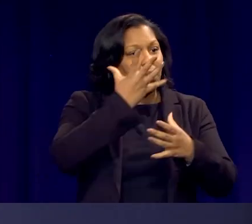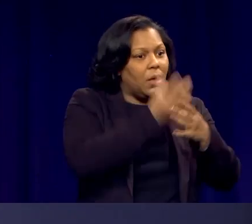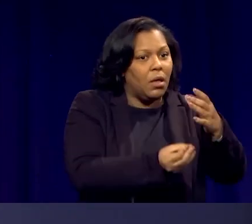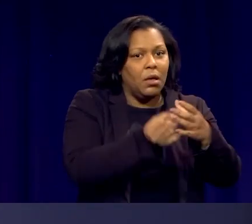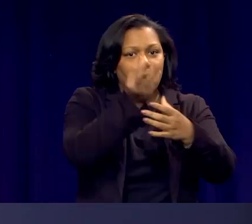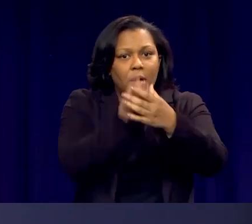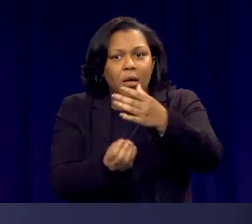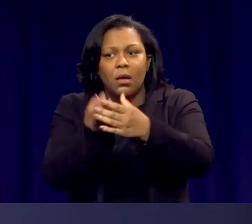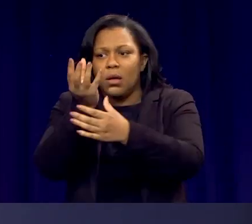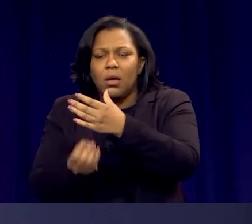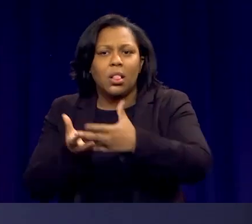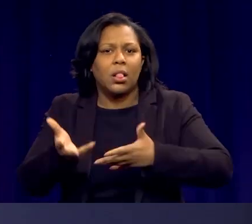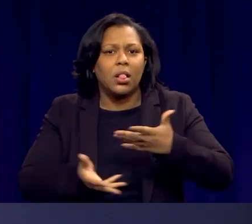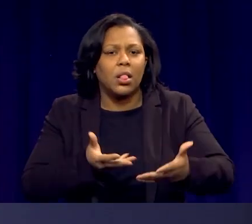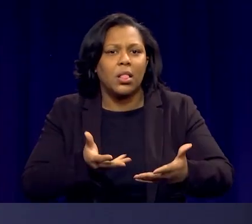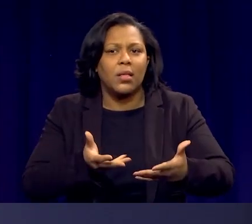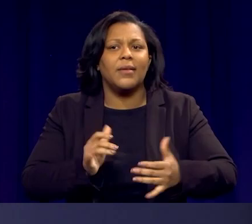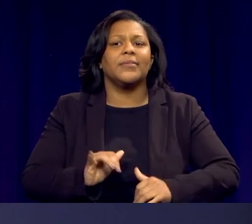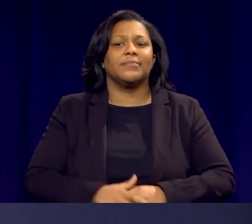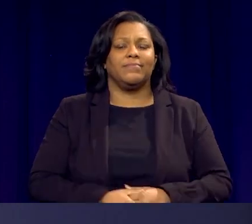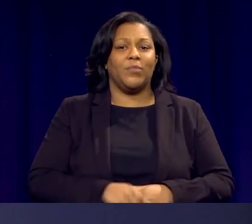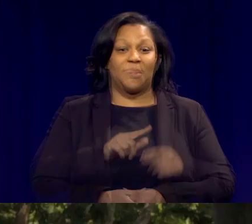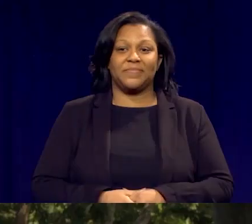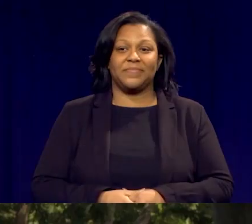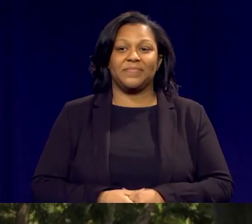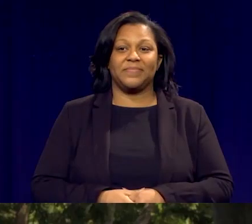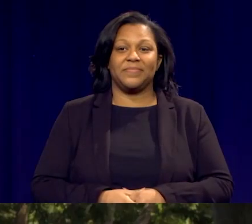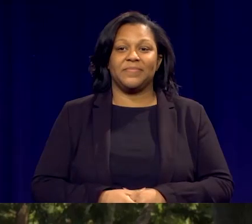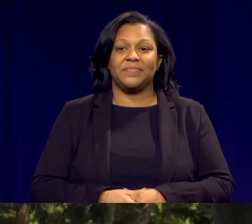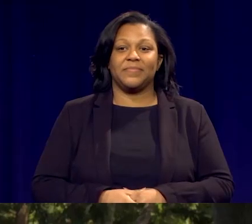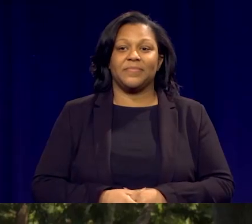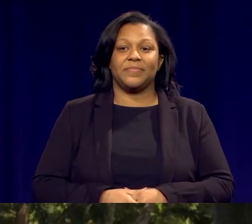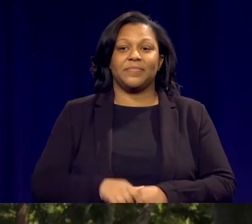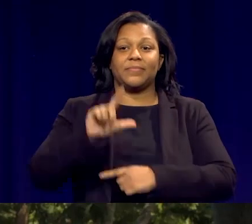gig opportunities when COVID hit. (narrator) Lauren Thompson.